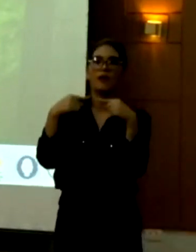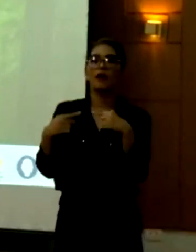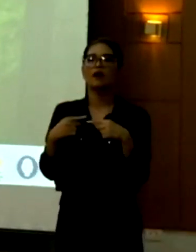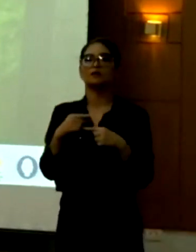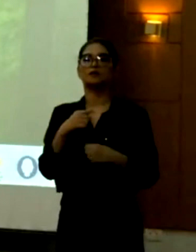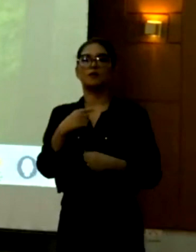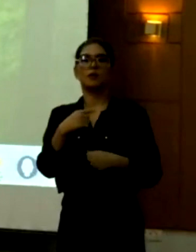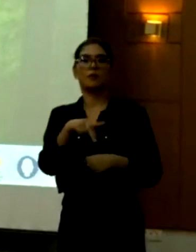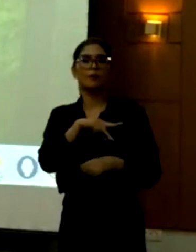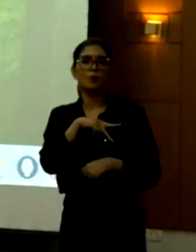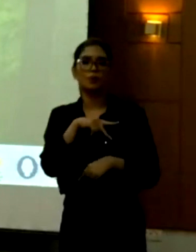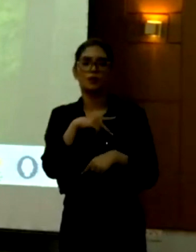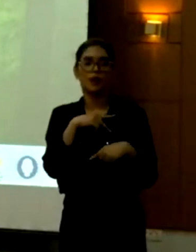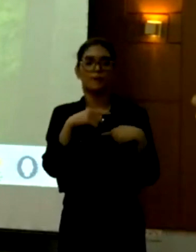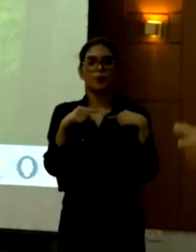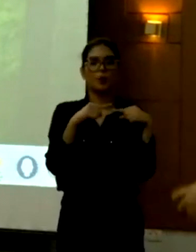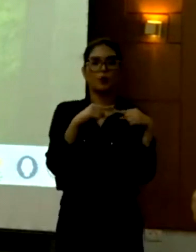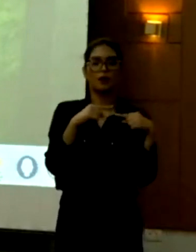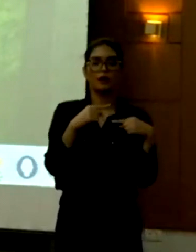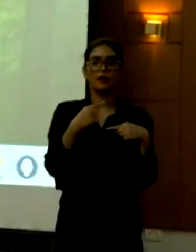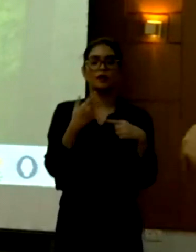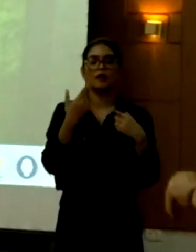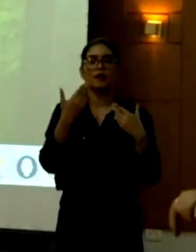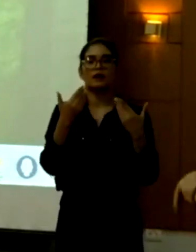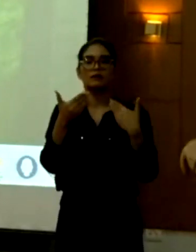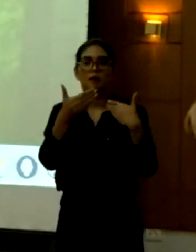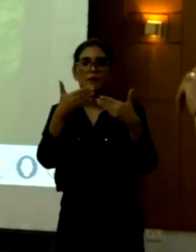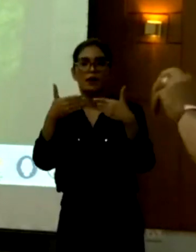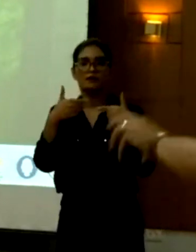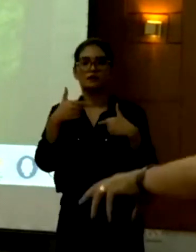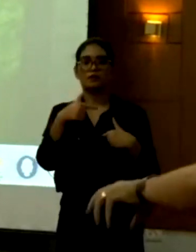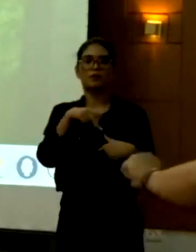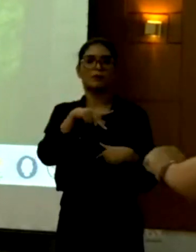, but raising awareness of these activities to become sustainable